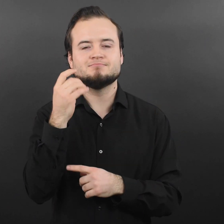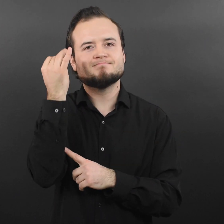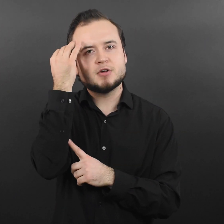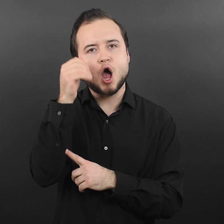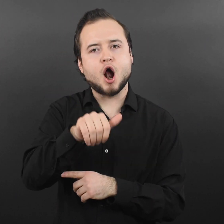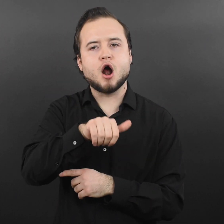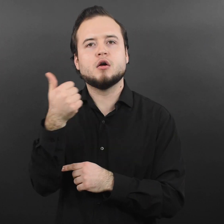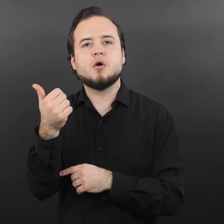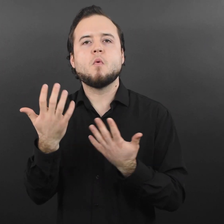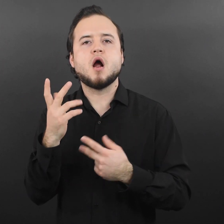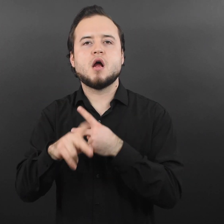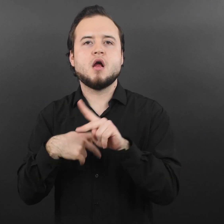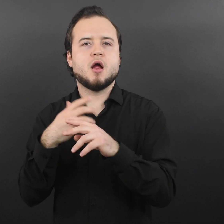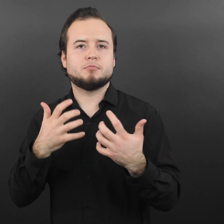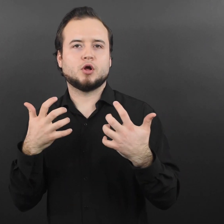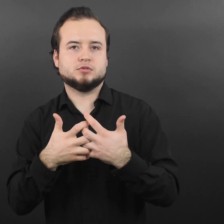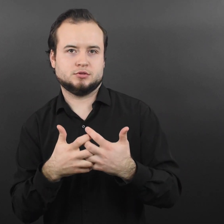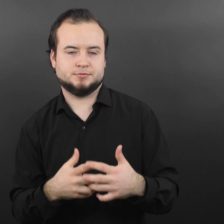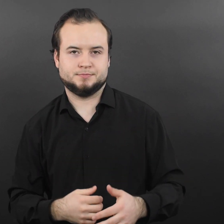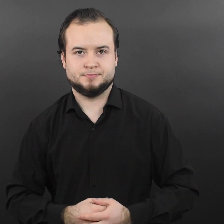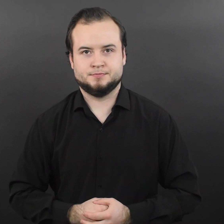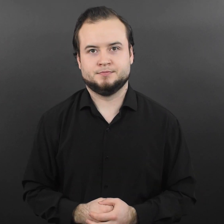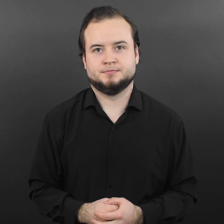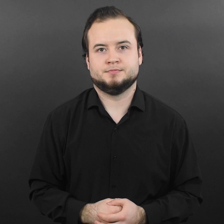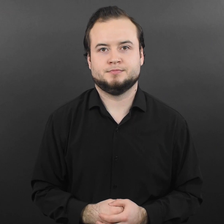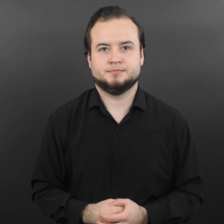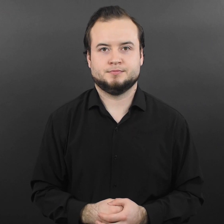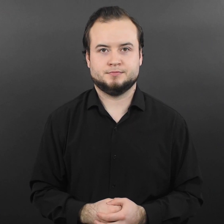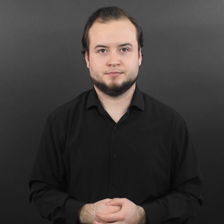and safe alternative accommodations should be considered.